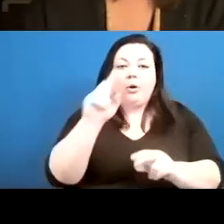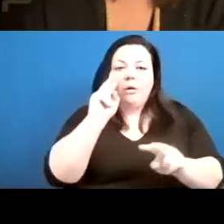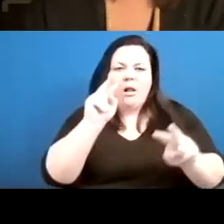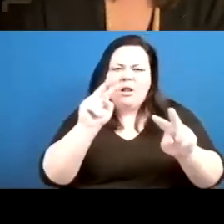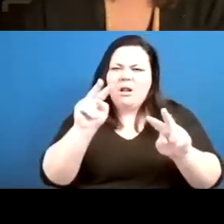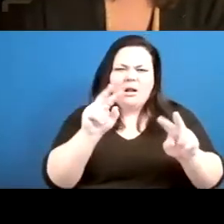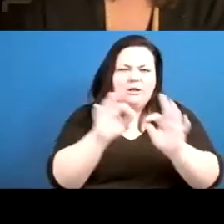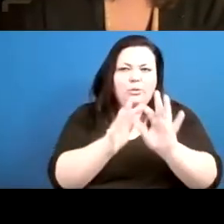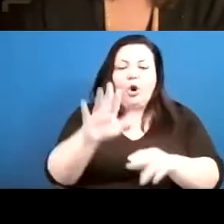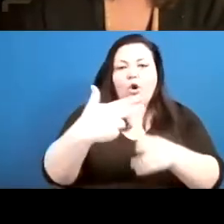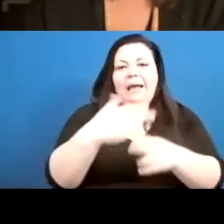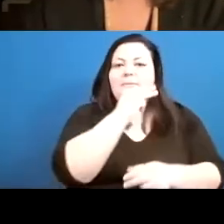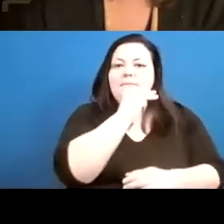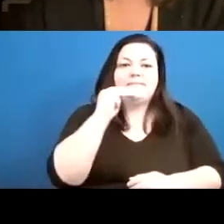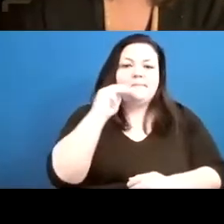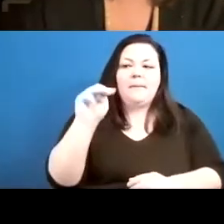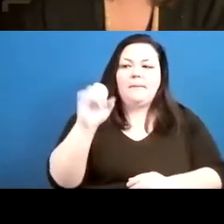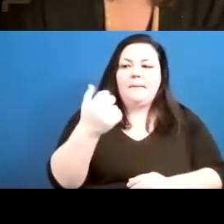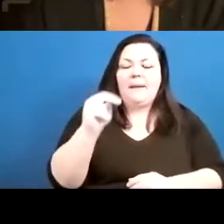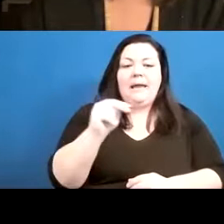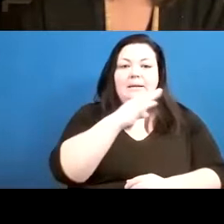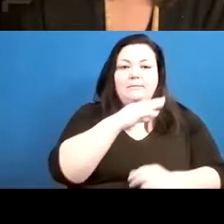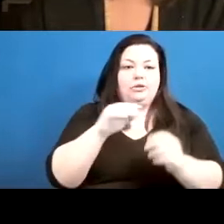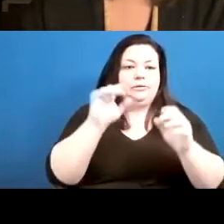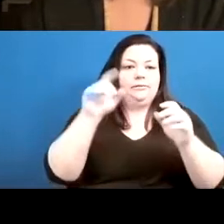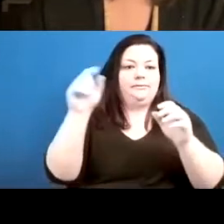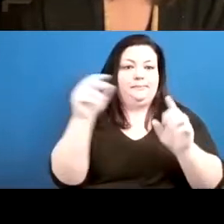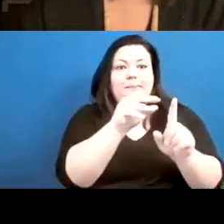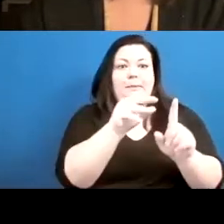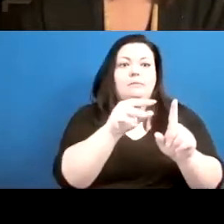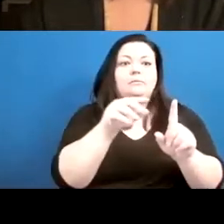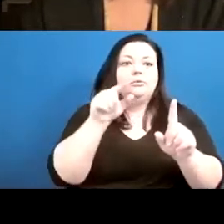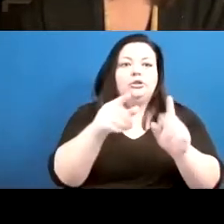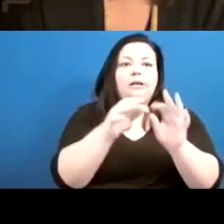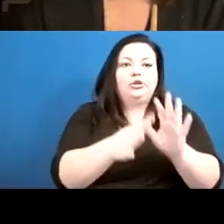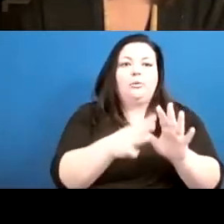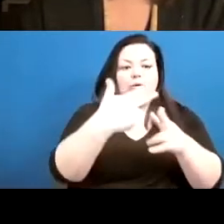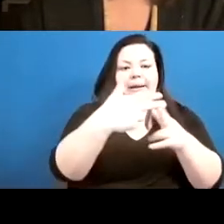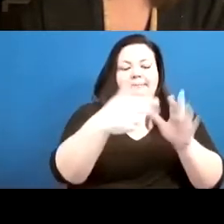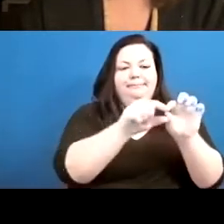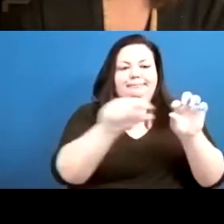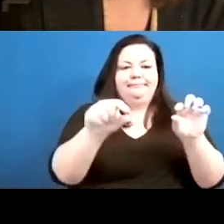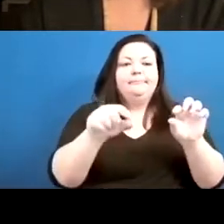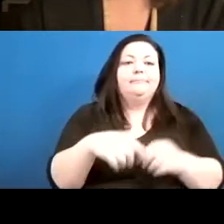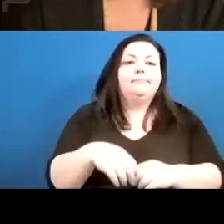Megan Beatty, she's pinned here and she, um, has interpreter in her name, so if you need anything reach out to her, to us,